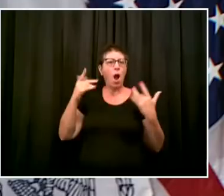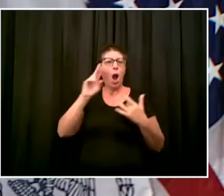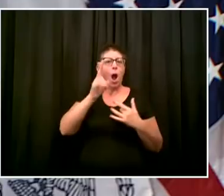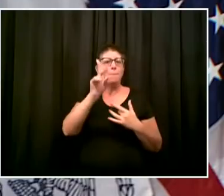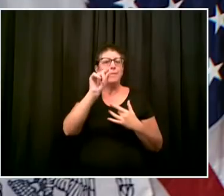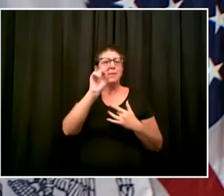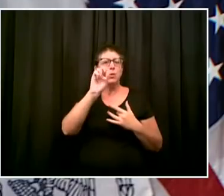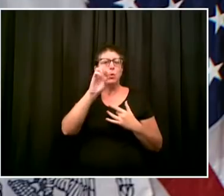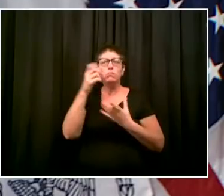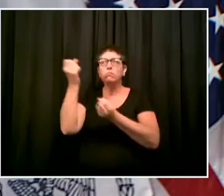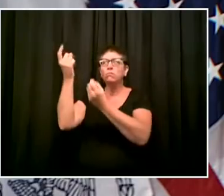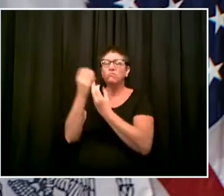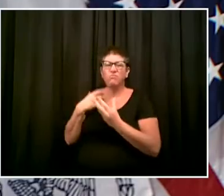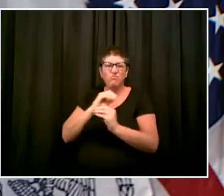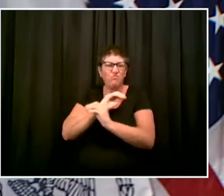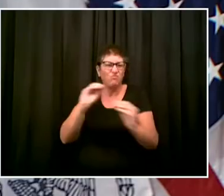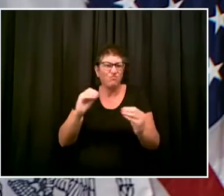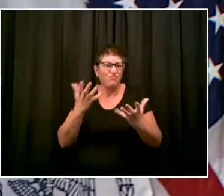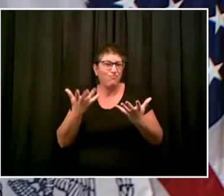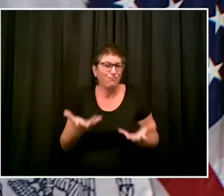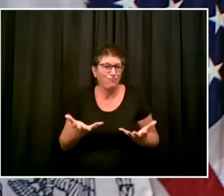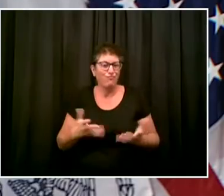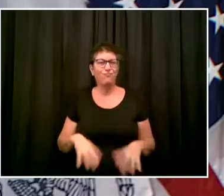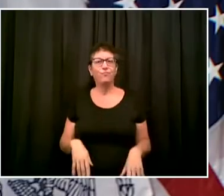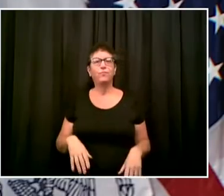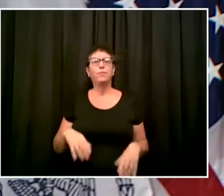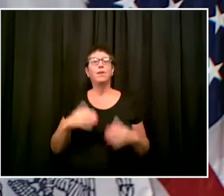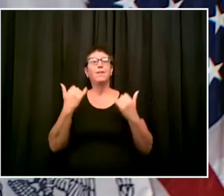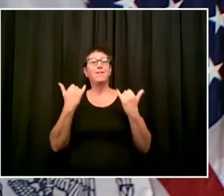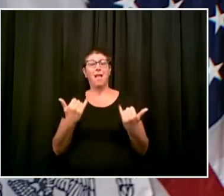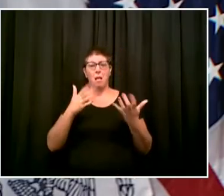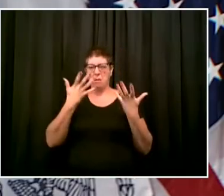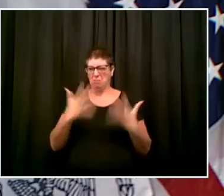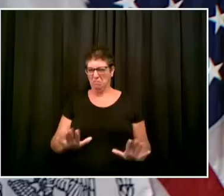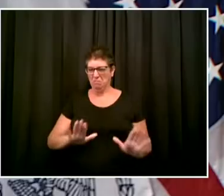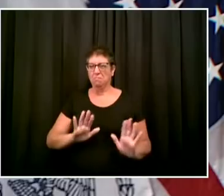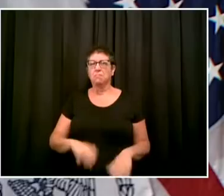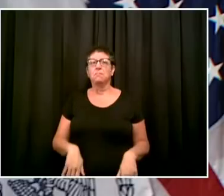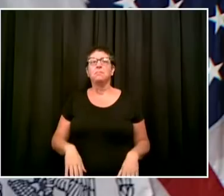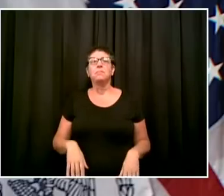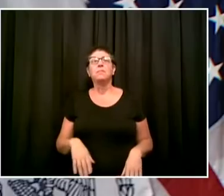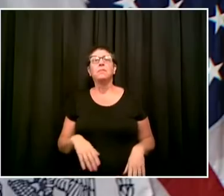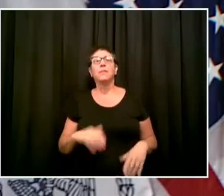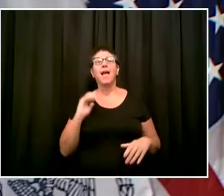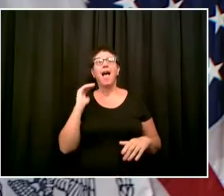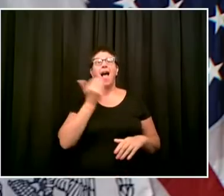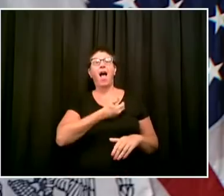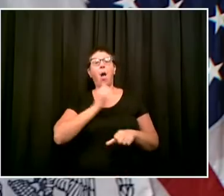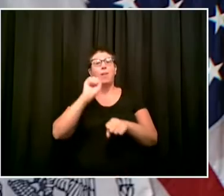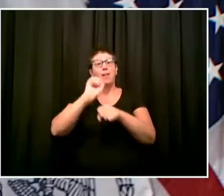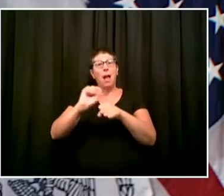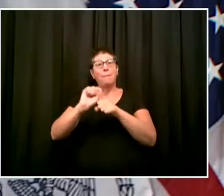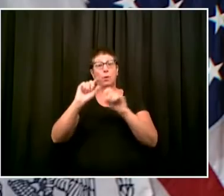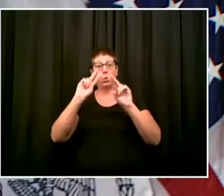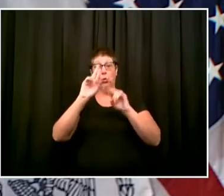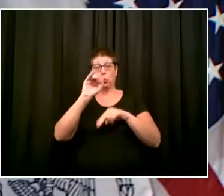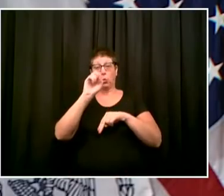TO BE SENT OUT. NOW, OUR MUNICIPAL LABOR UNIONS HAVE COME TO ME IN THE